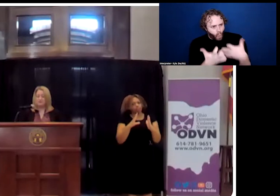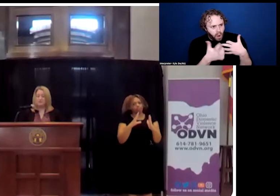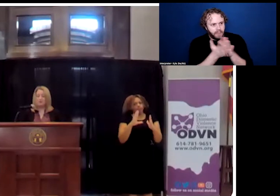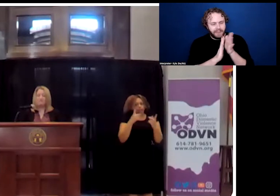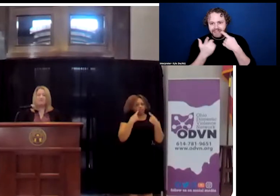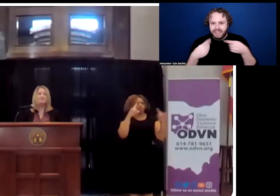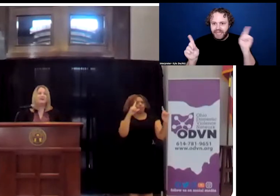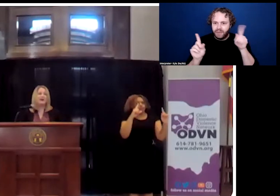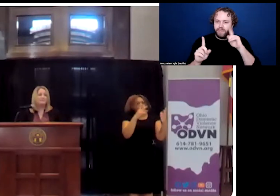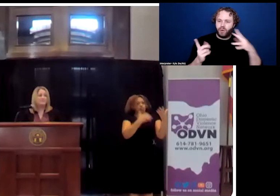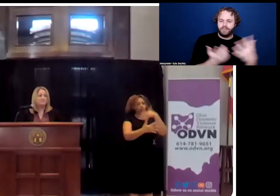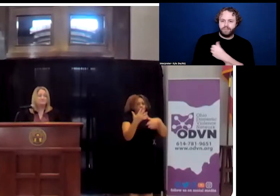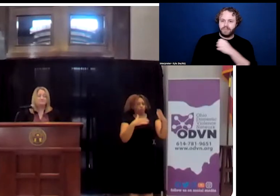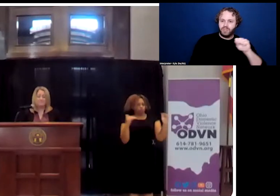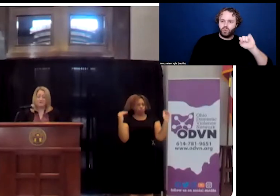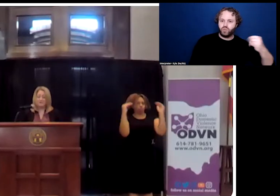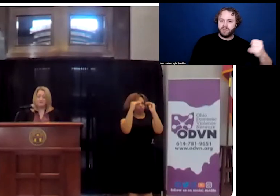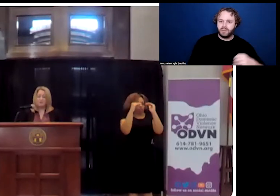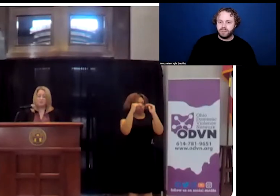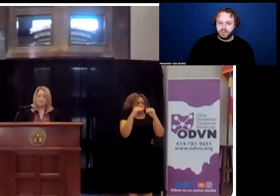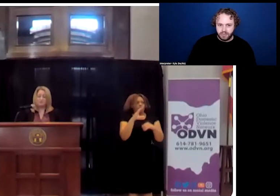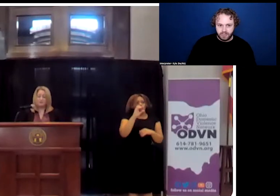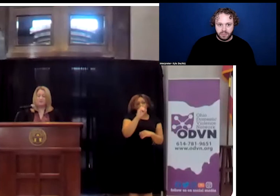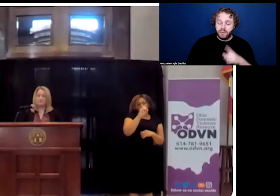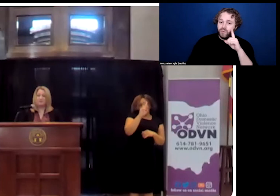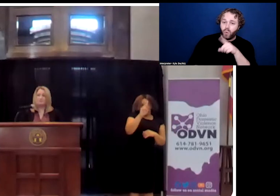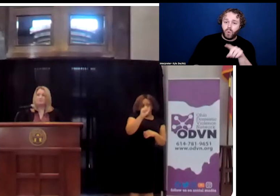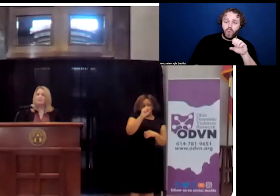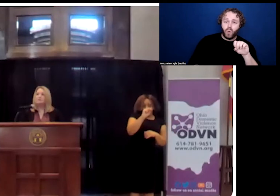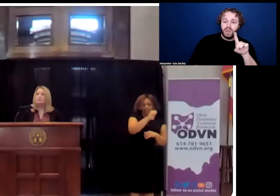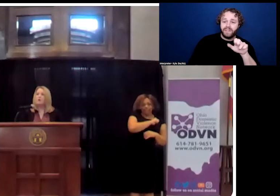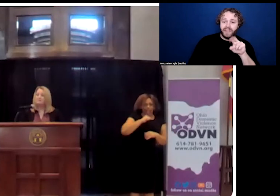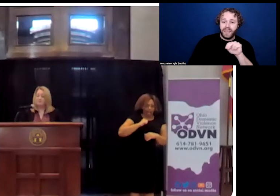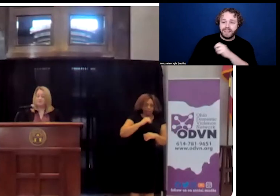To the ODVN staff, to the board of directors, to all of the DV